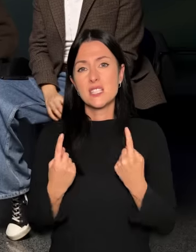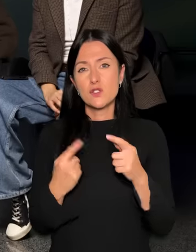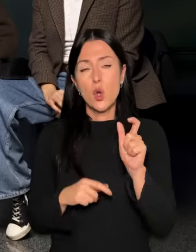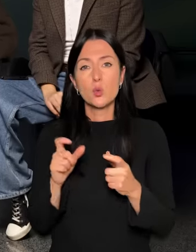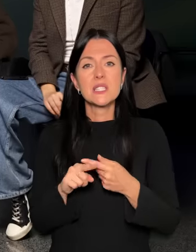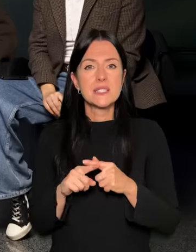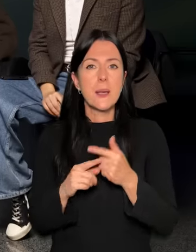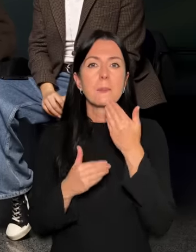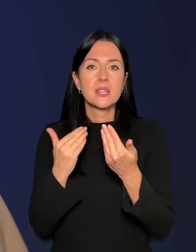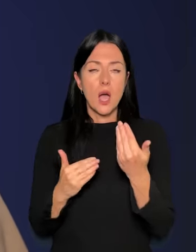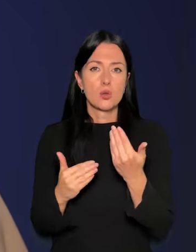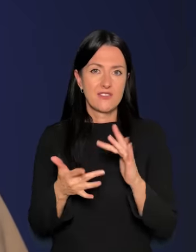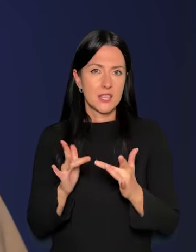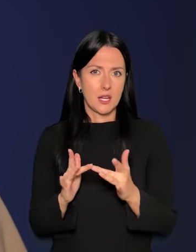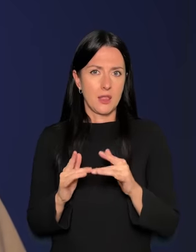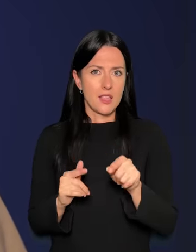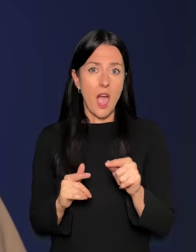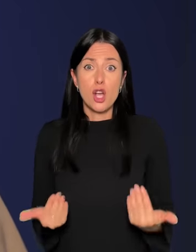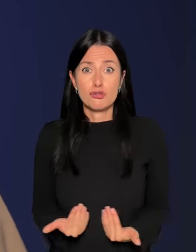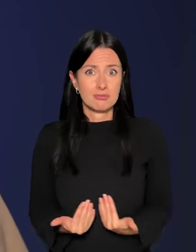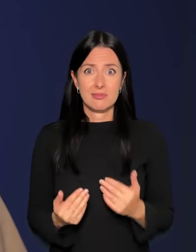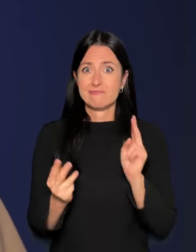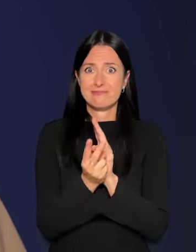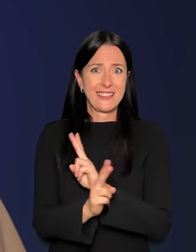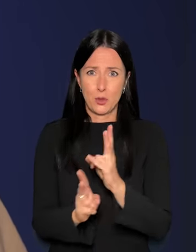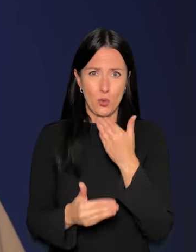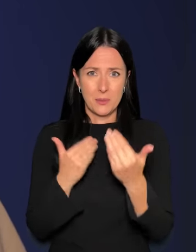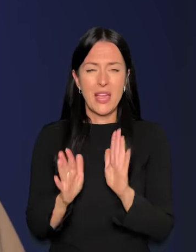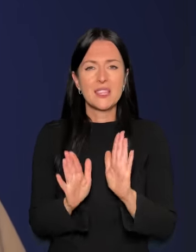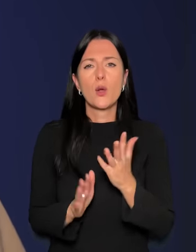Usually, people ask this on the internet. In real life, no one approaches me and asks.